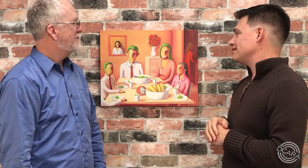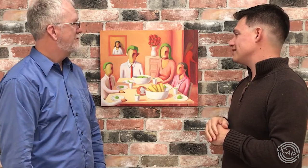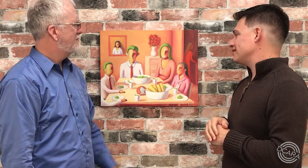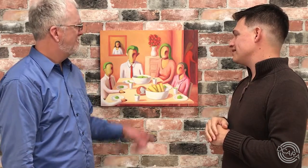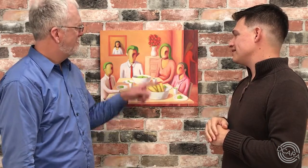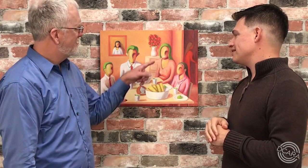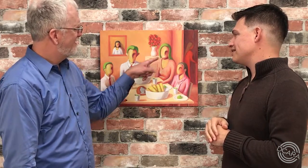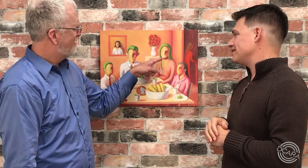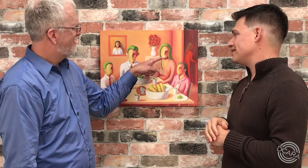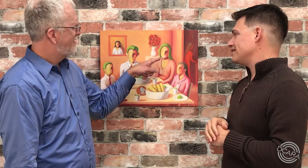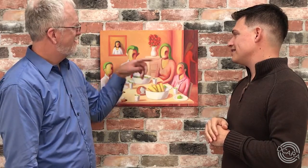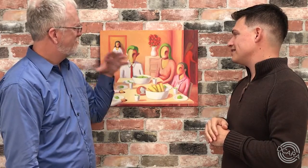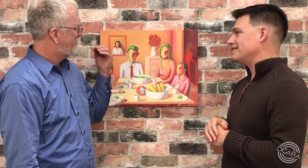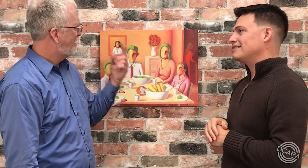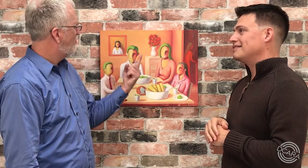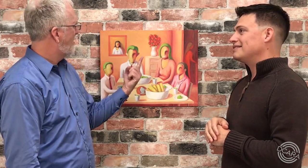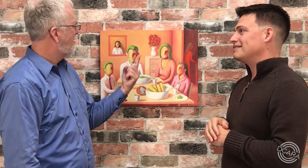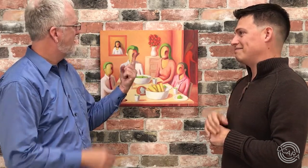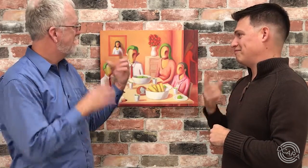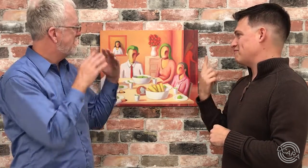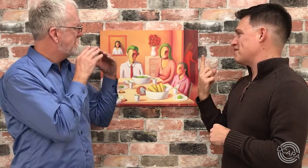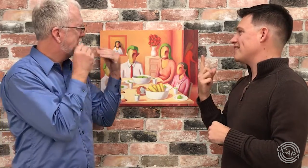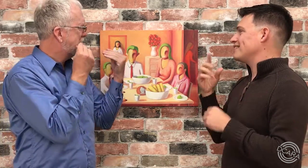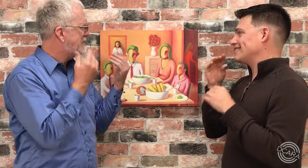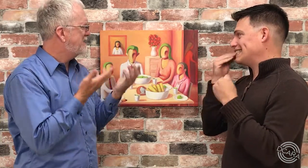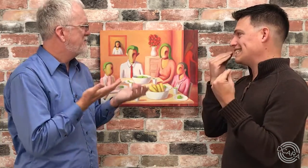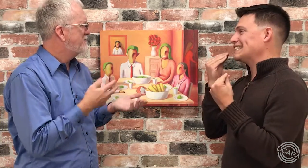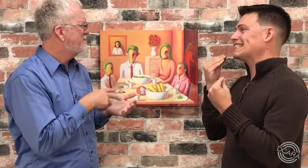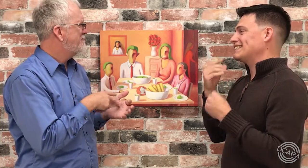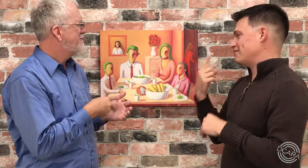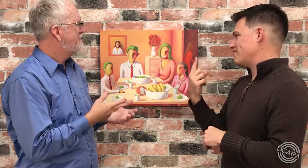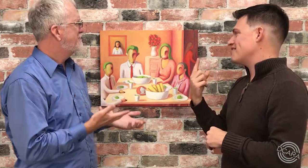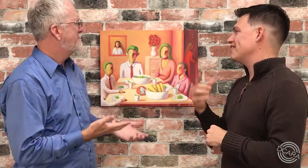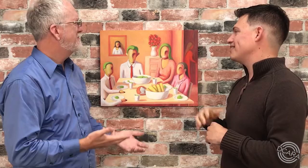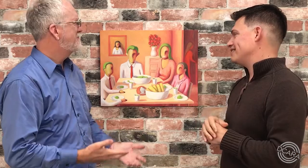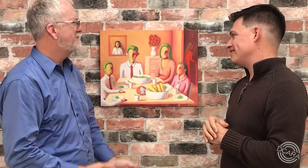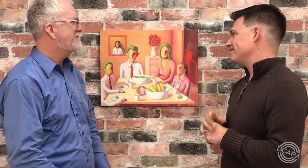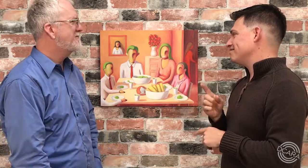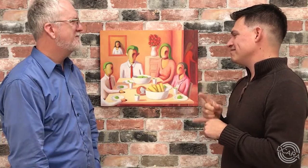Ray: She is the only one with a smile. What does that mean?